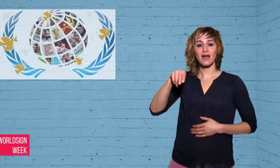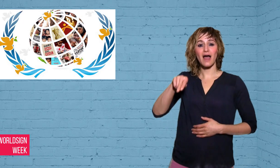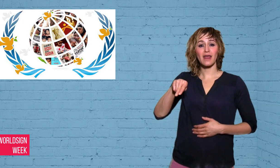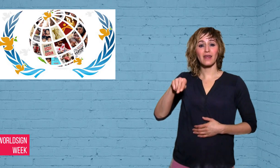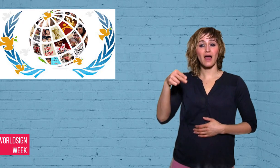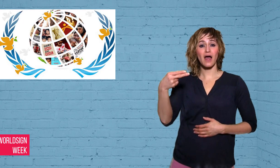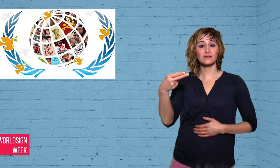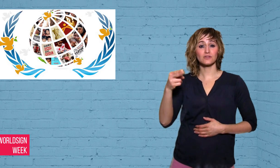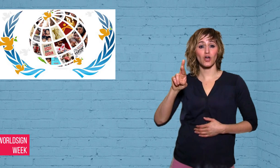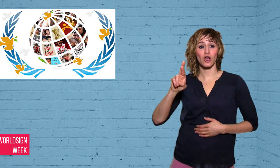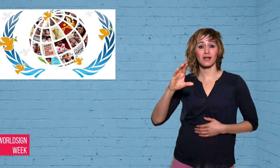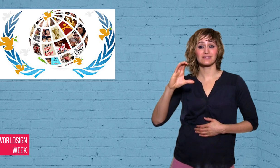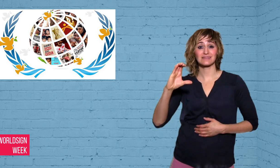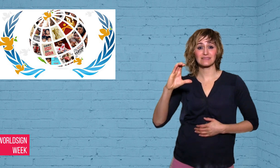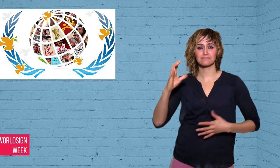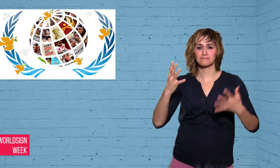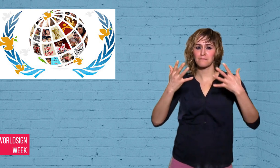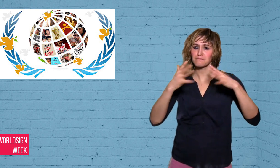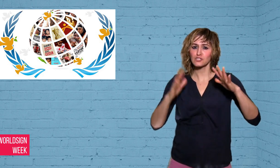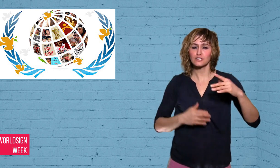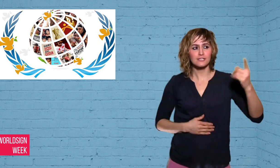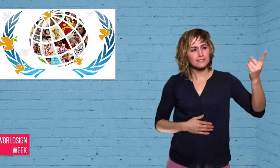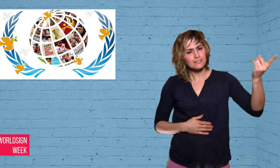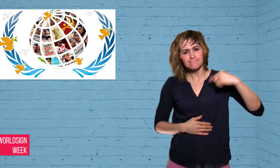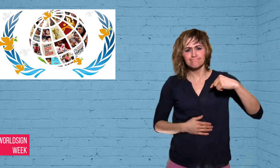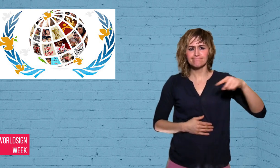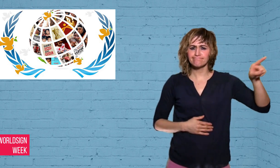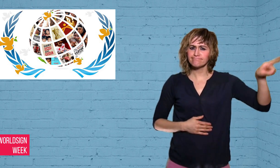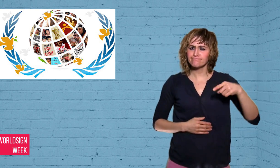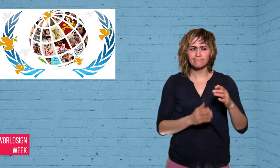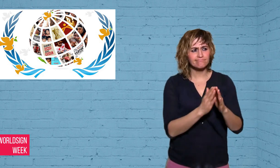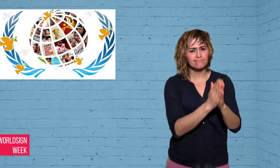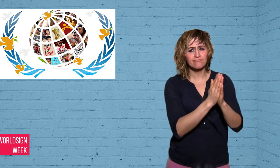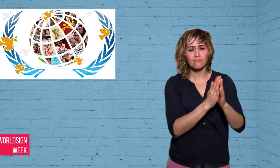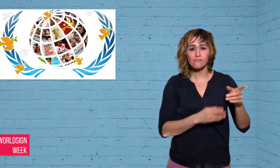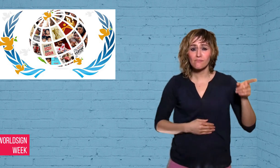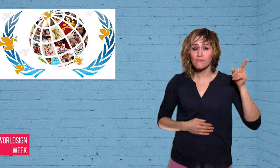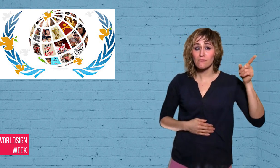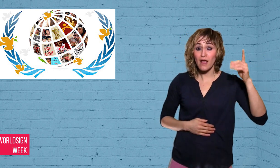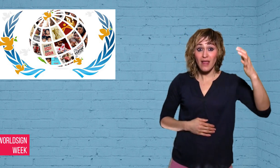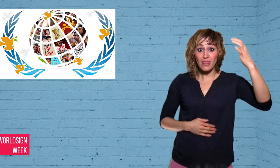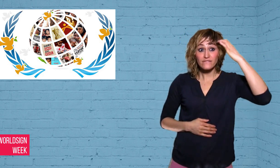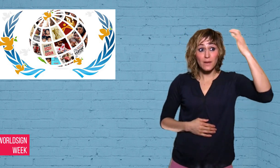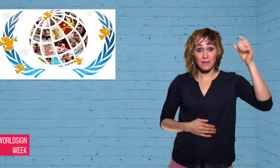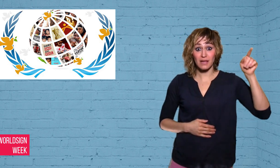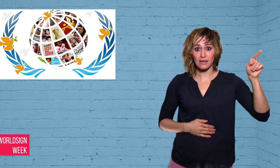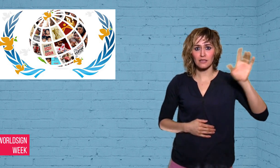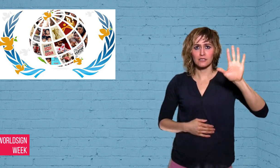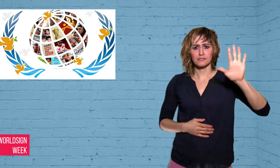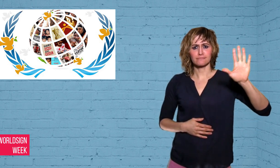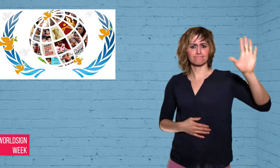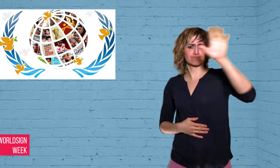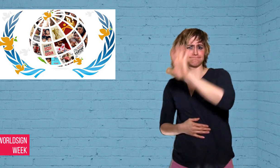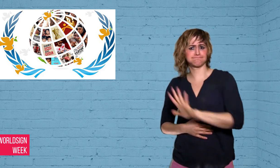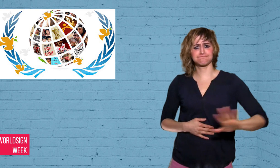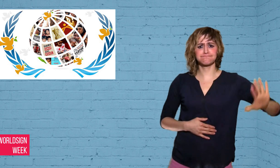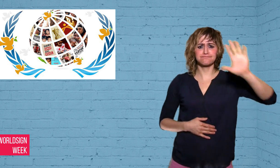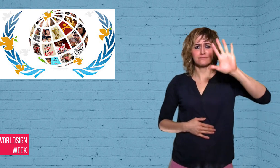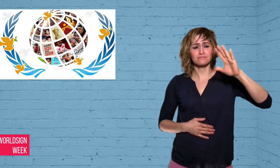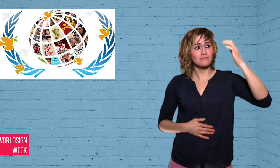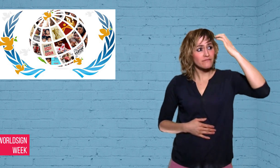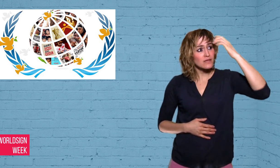NHRC challenged the state government to